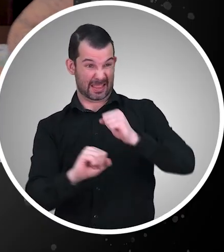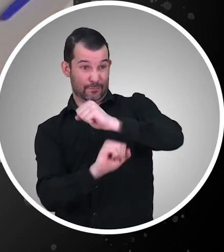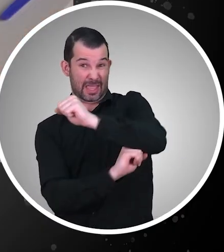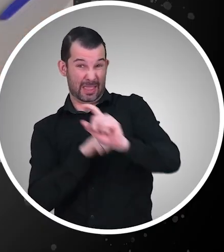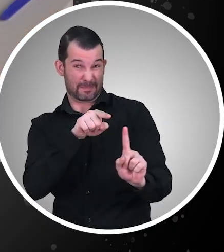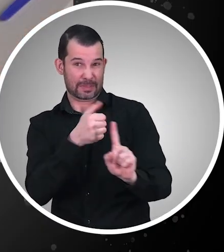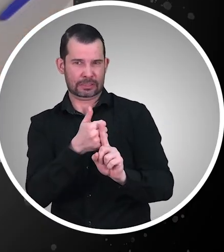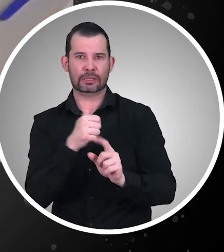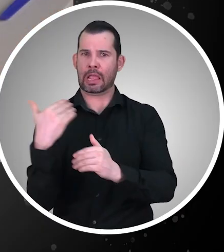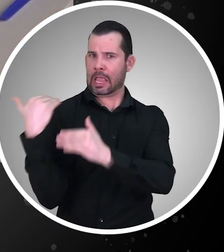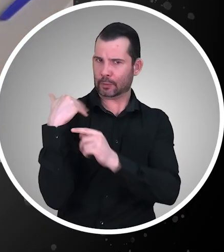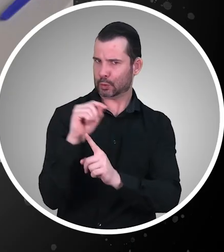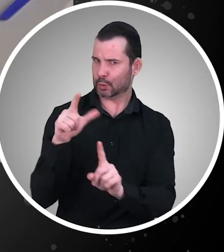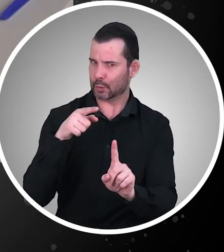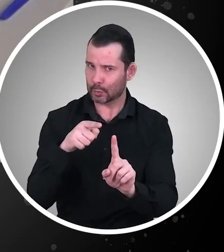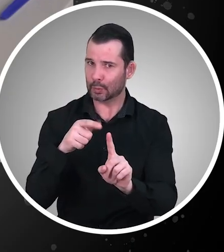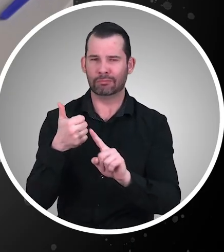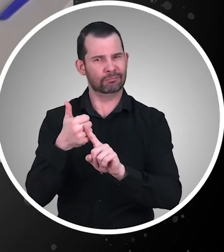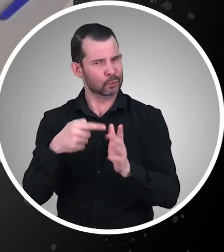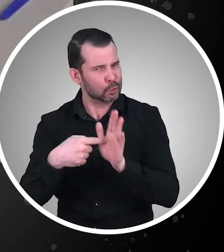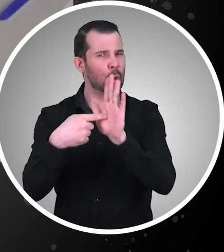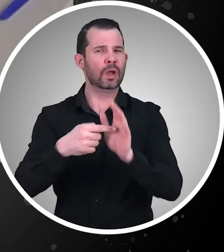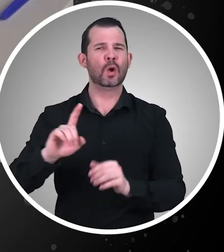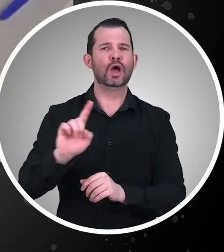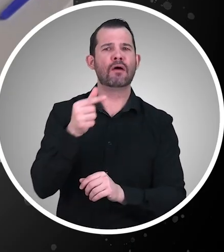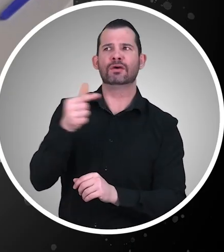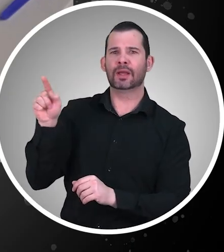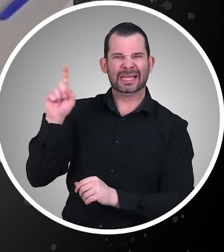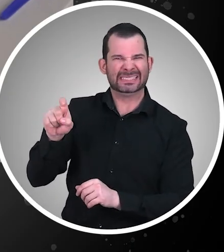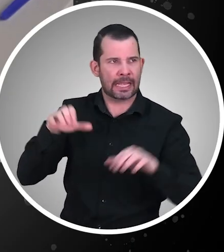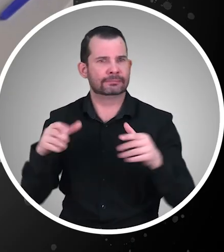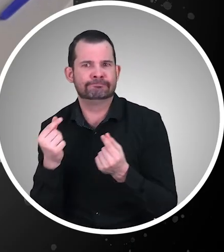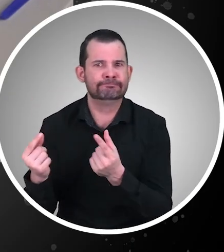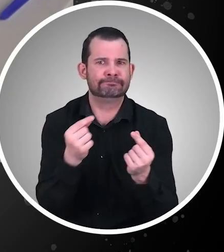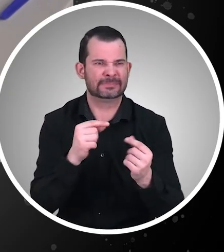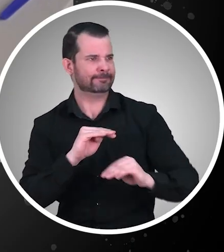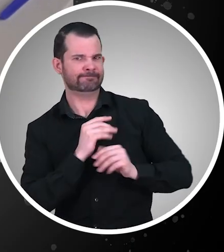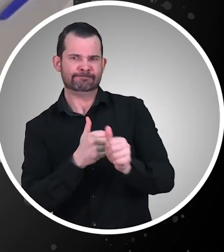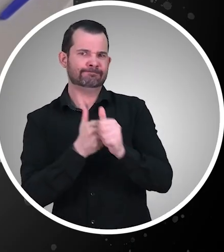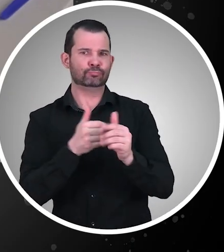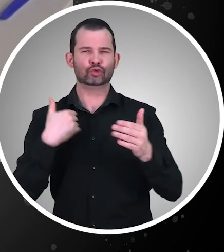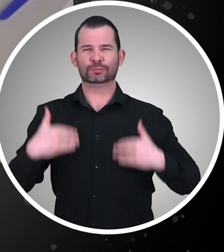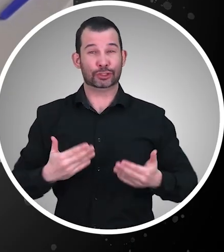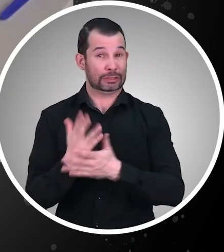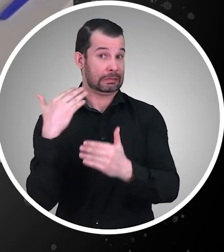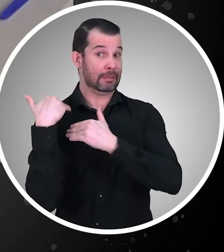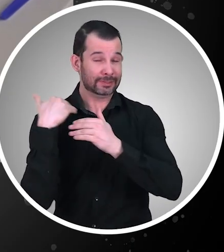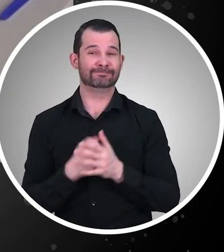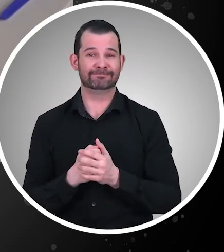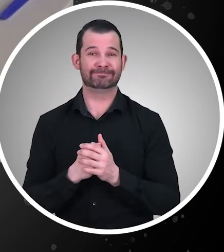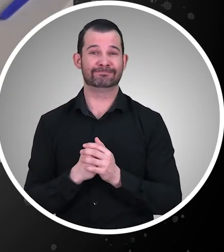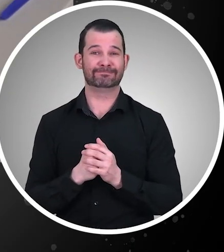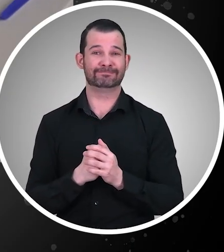This framework is an accountability tool. It shows where governments need to act to meet their human rights obligations.